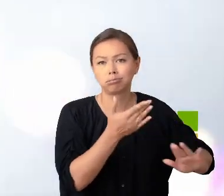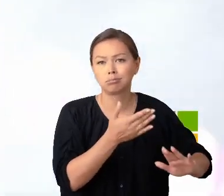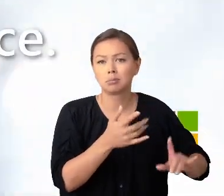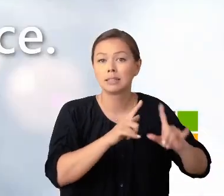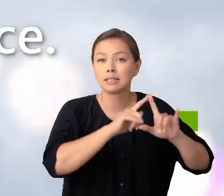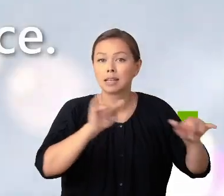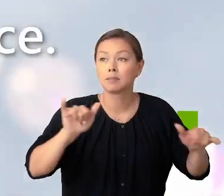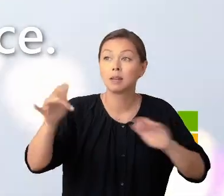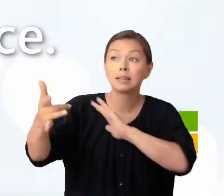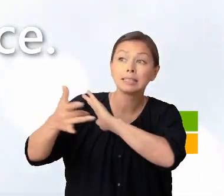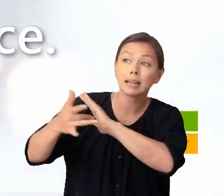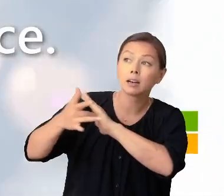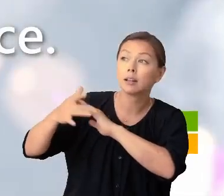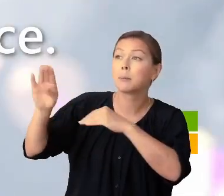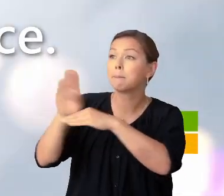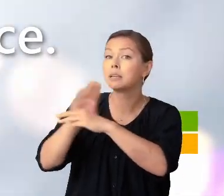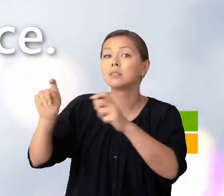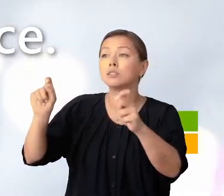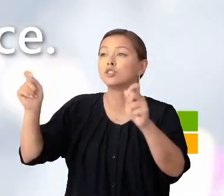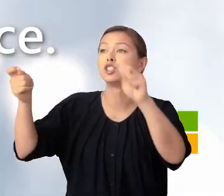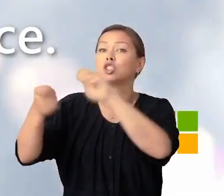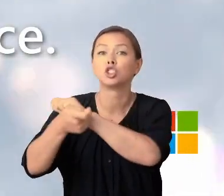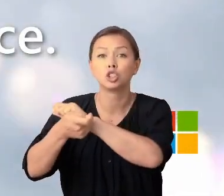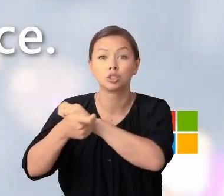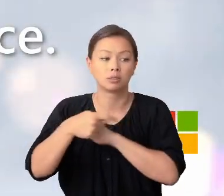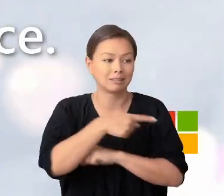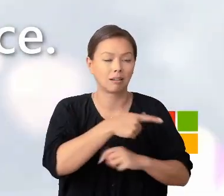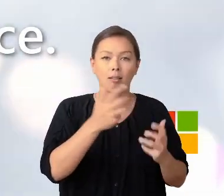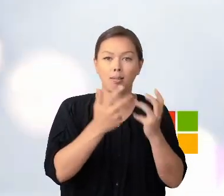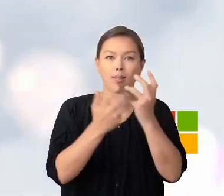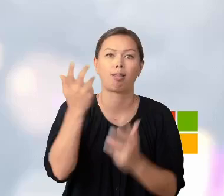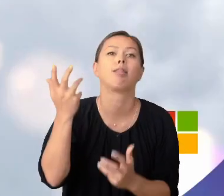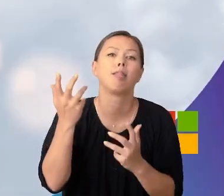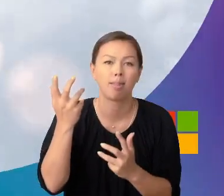to meet the pace of current technological and business developments. Migrating